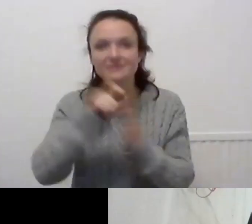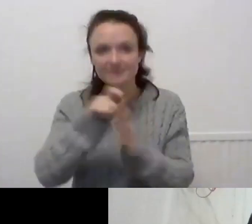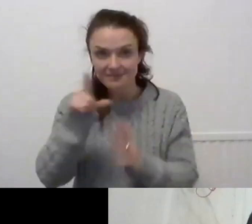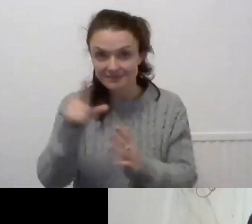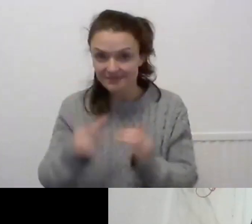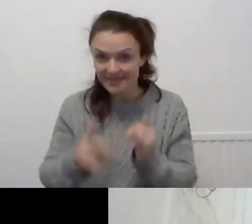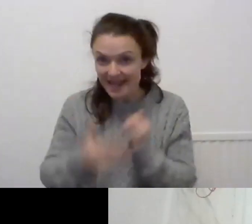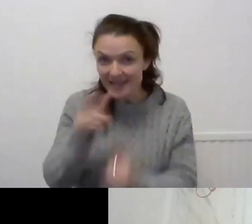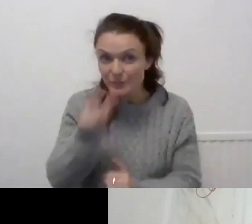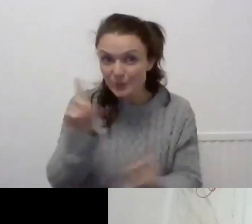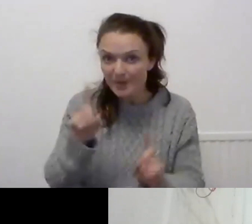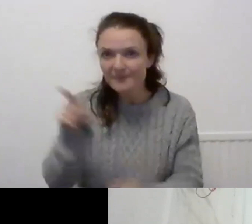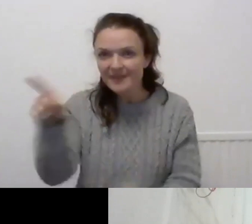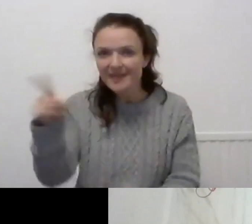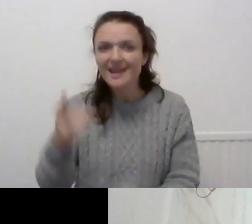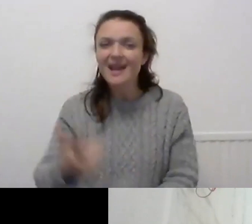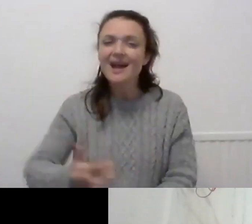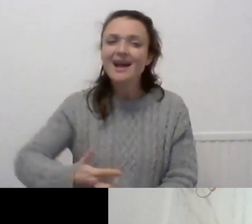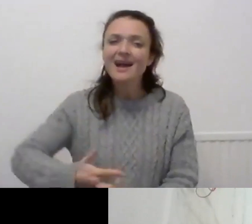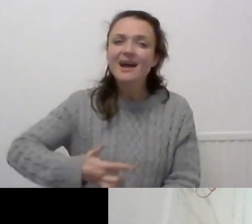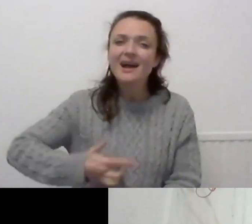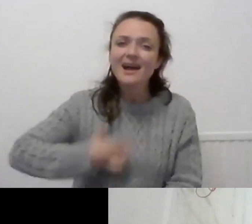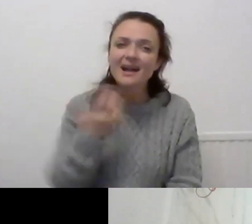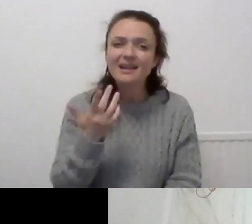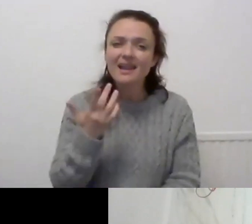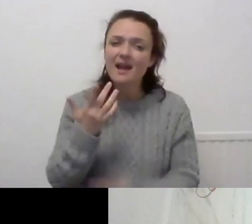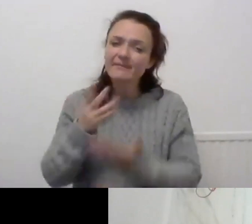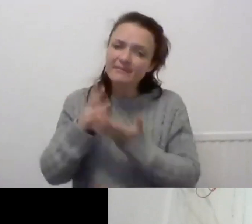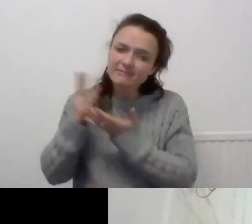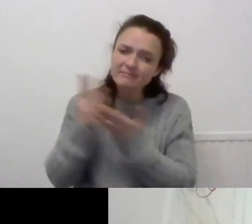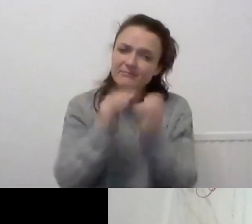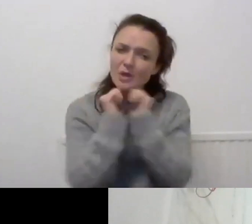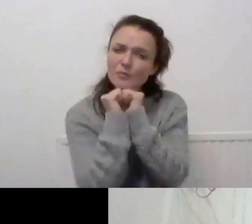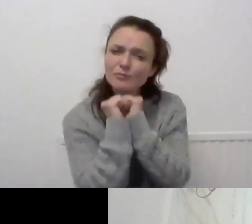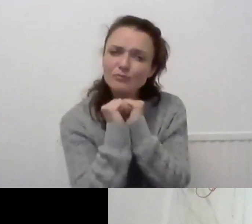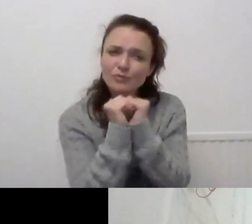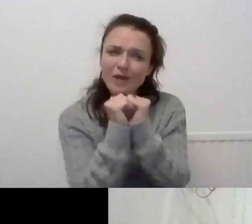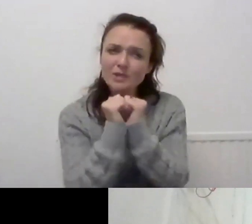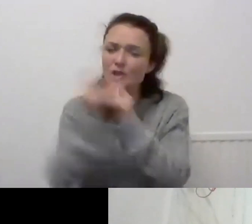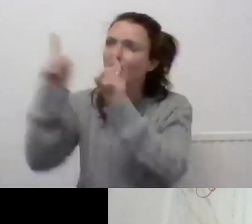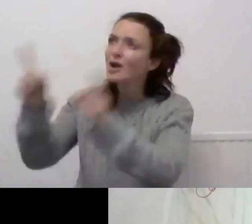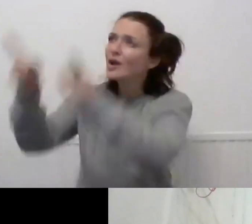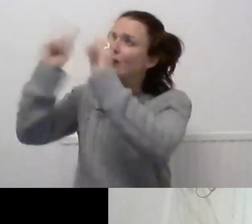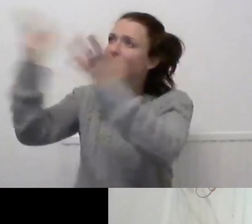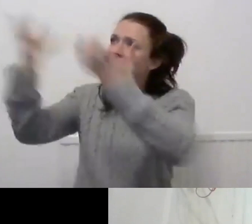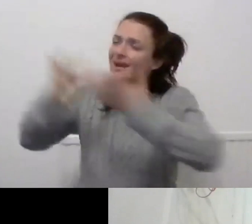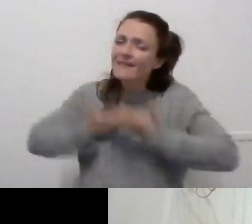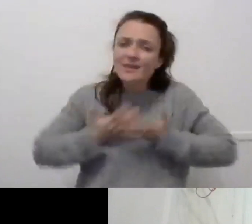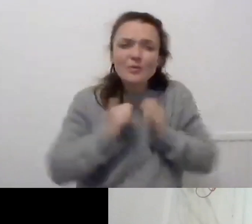Life is gift, and God really granted us precious life. So we really need to take